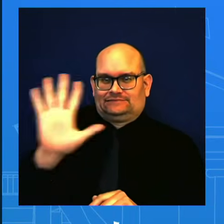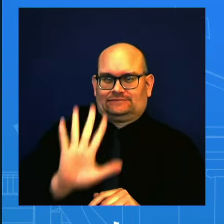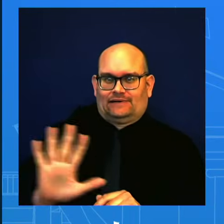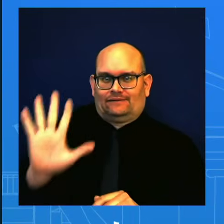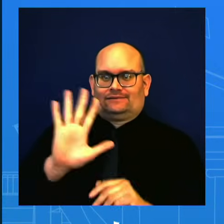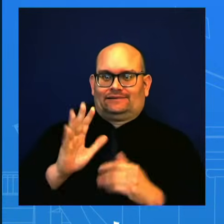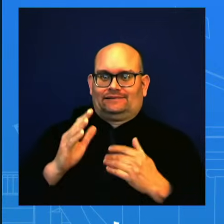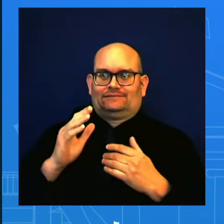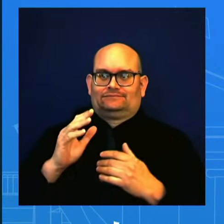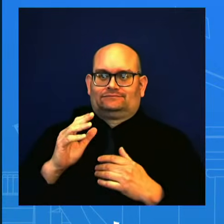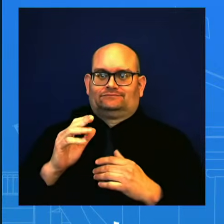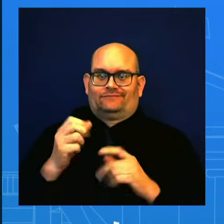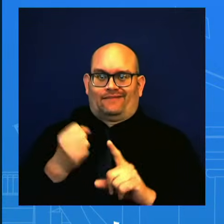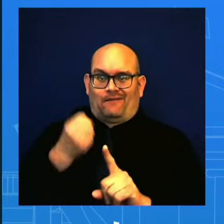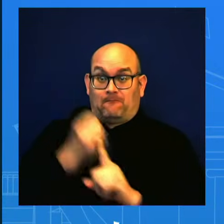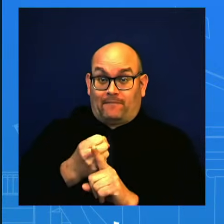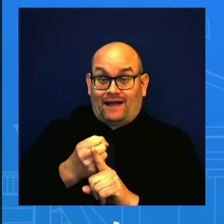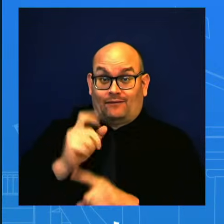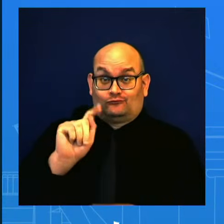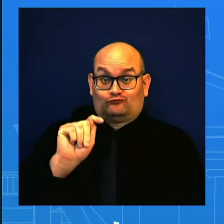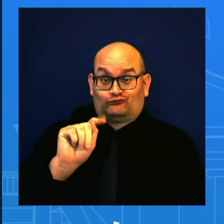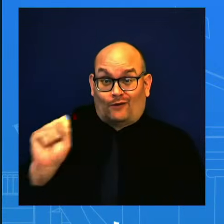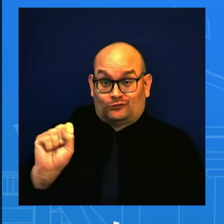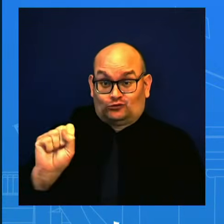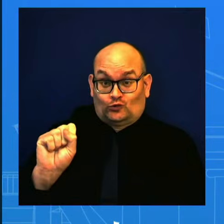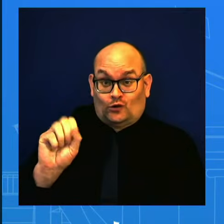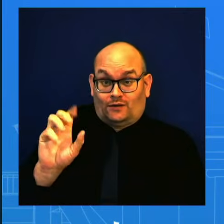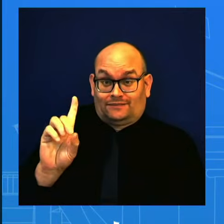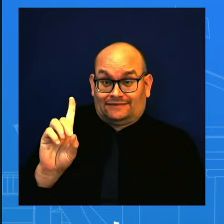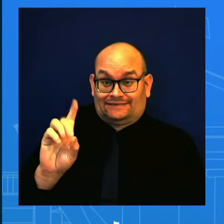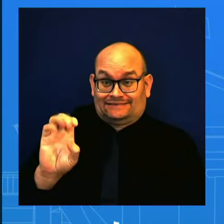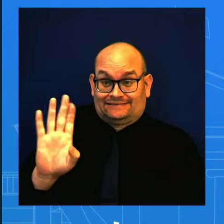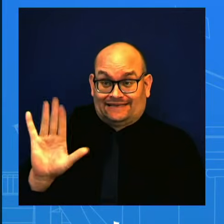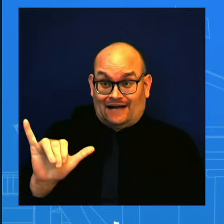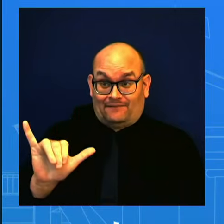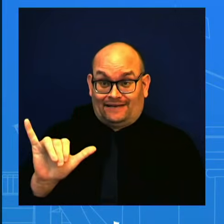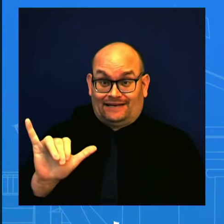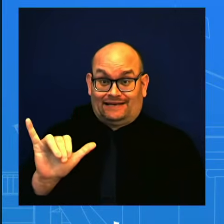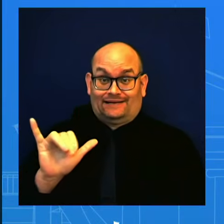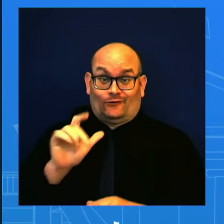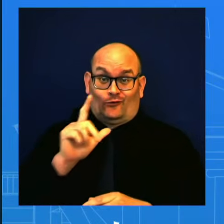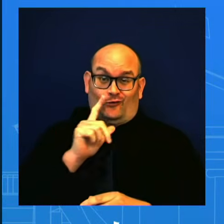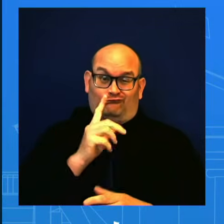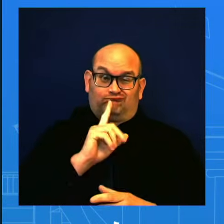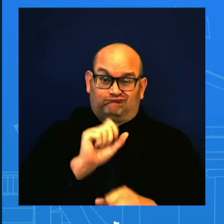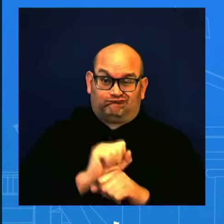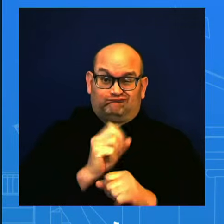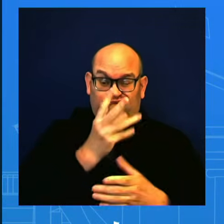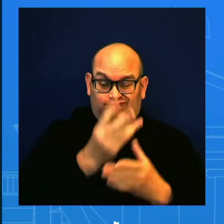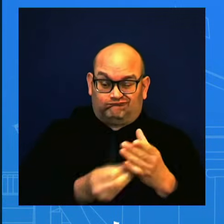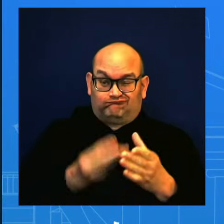with officials from affected states, and FEMA has deployed staff to the region to support as needed.